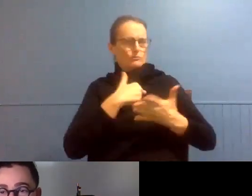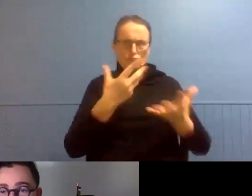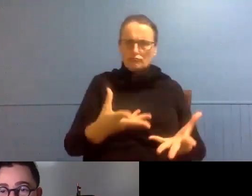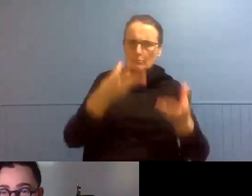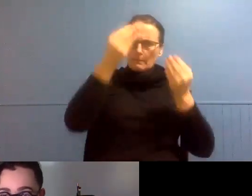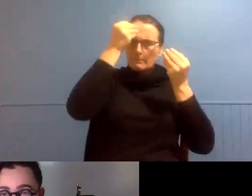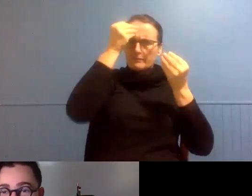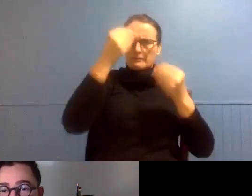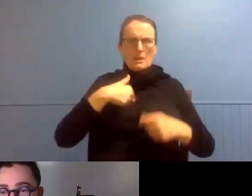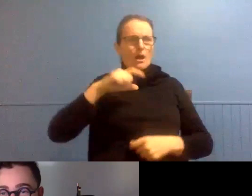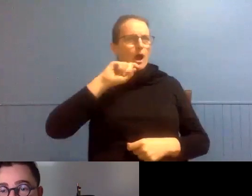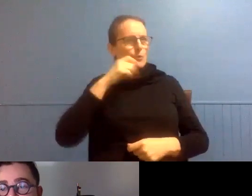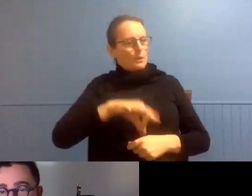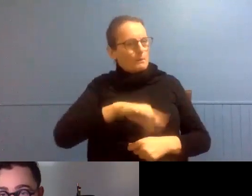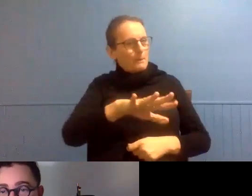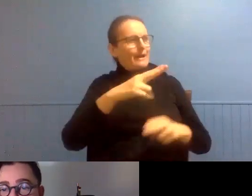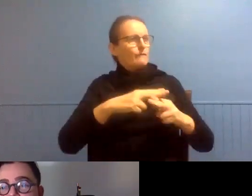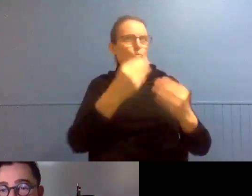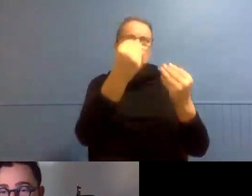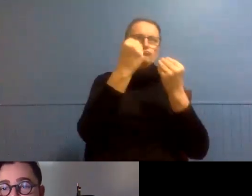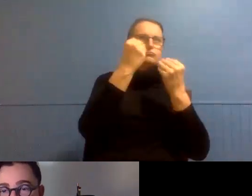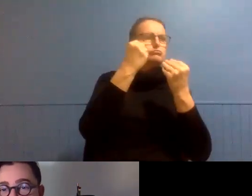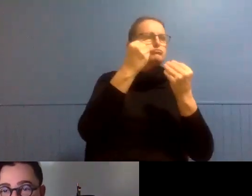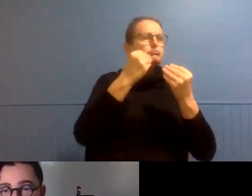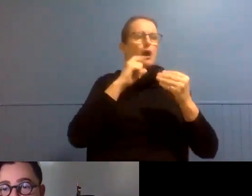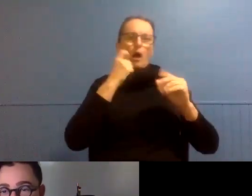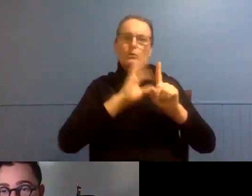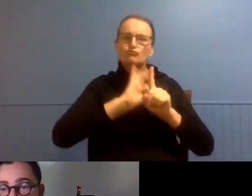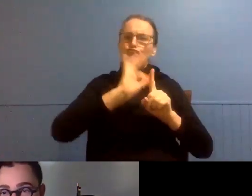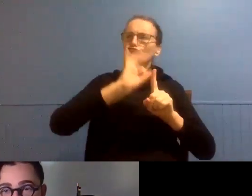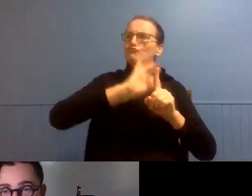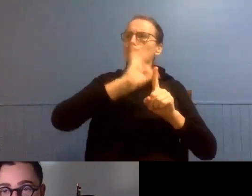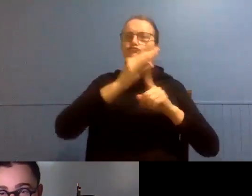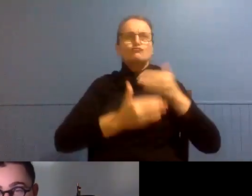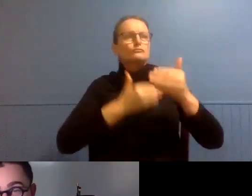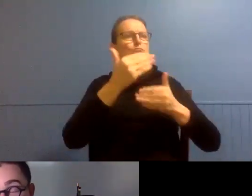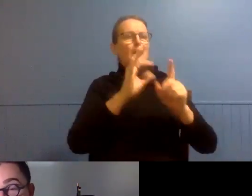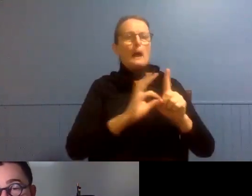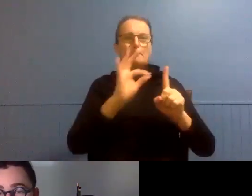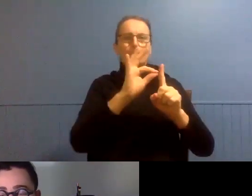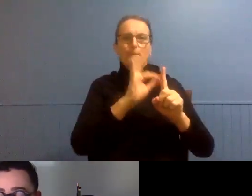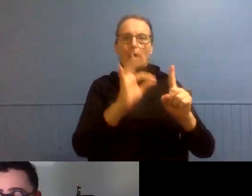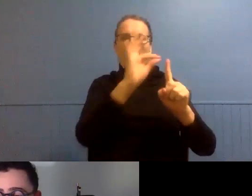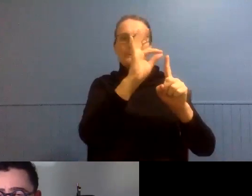I'm going to pay for my education and I'm going to move and progress myself up the education system.